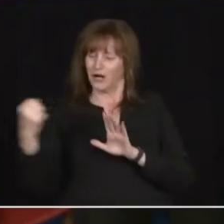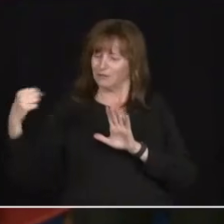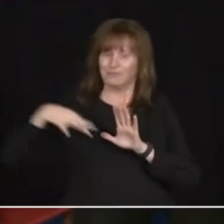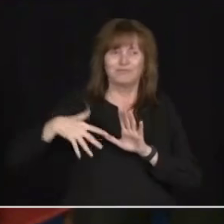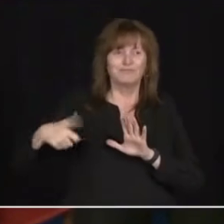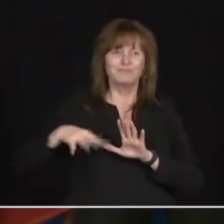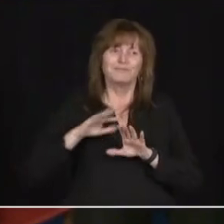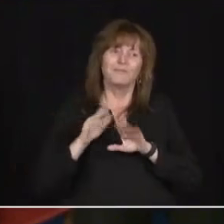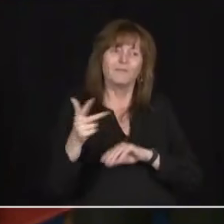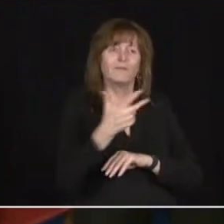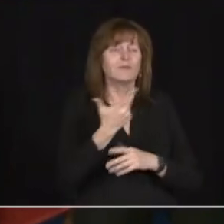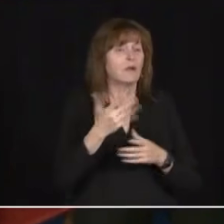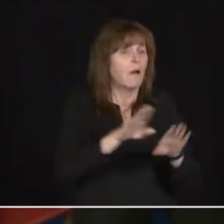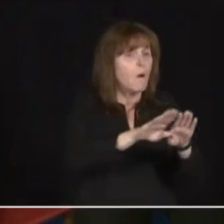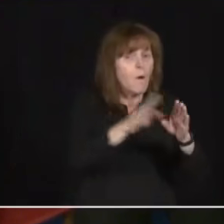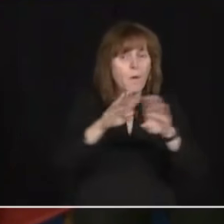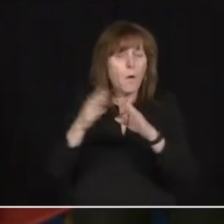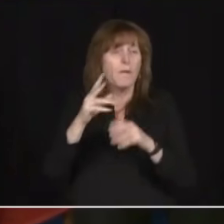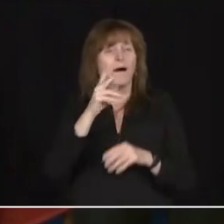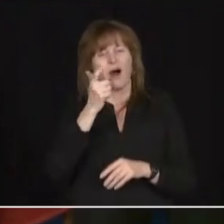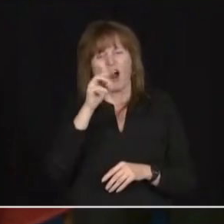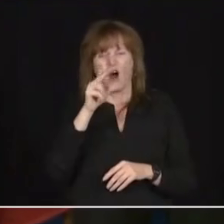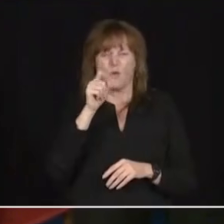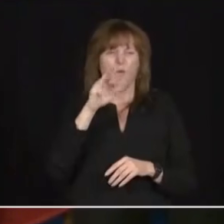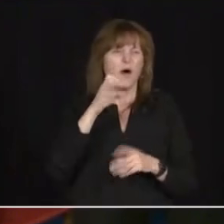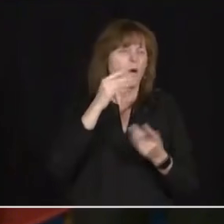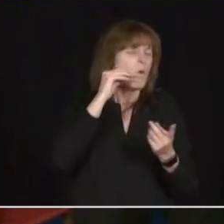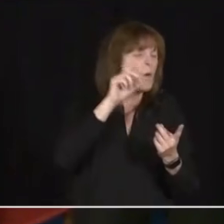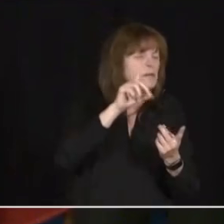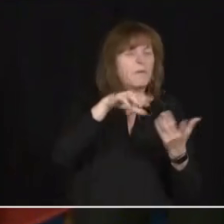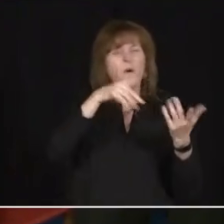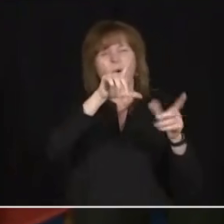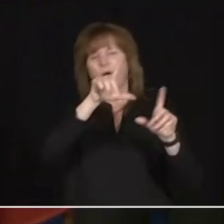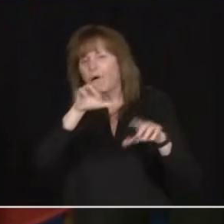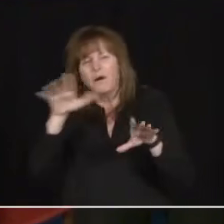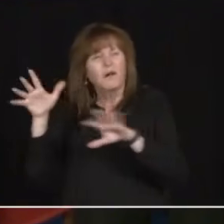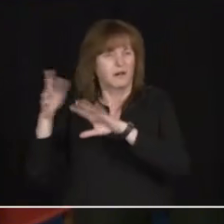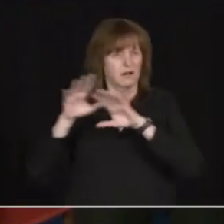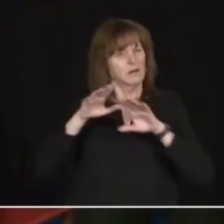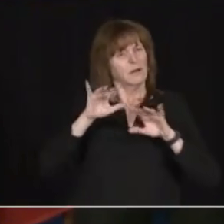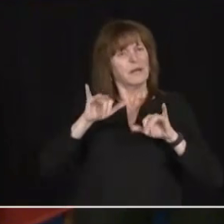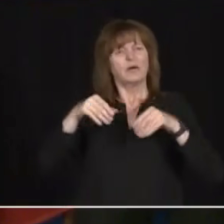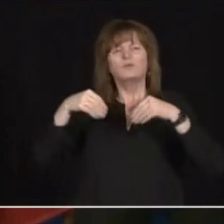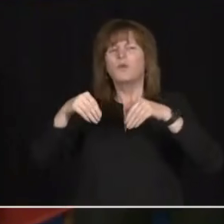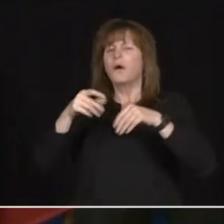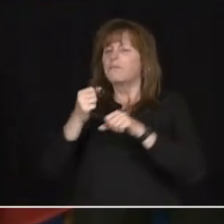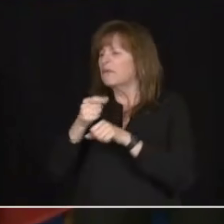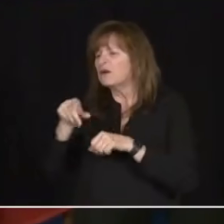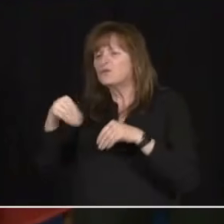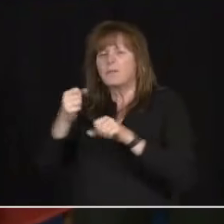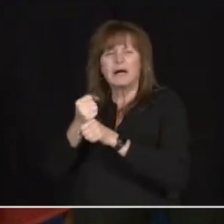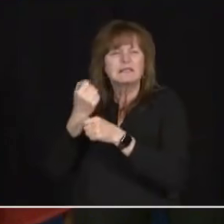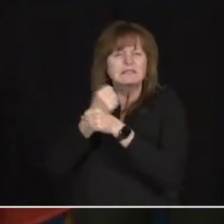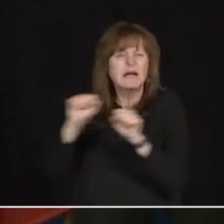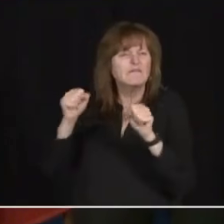nurseries and hardware and safety supply stores for instore purchasing. Easing restrictions on essential